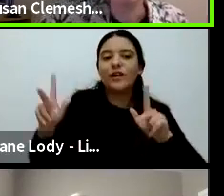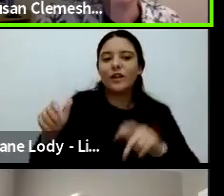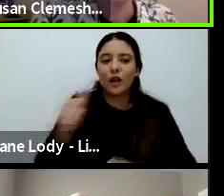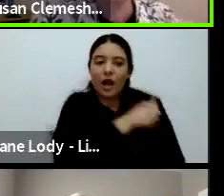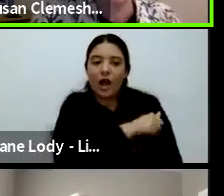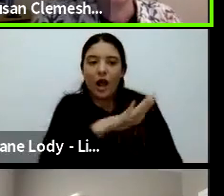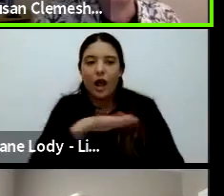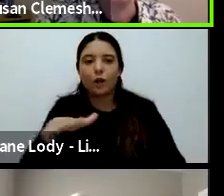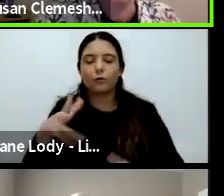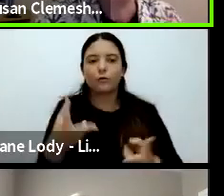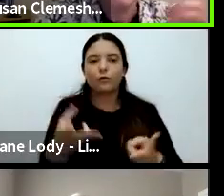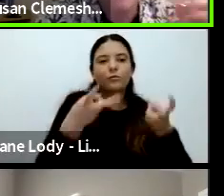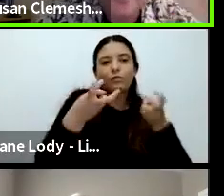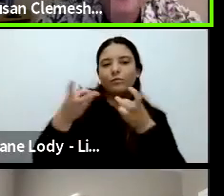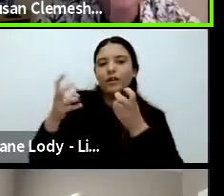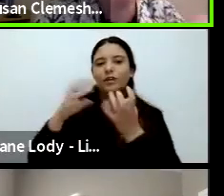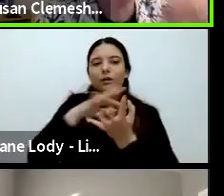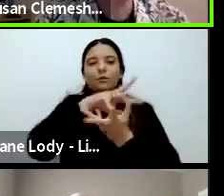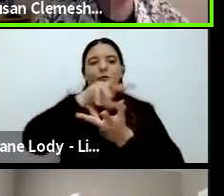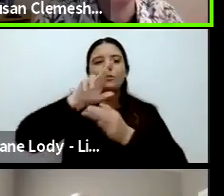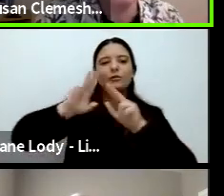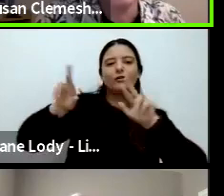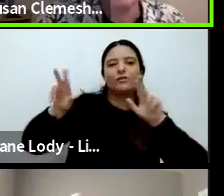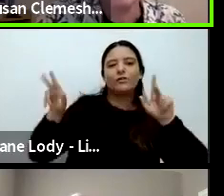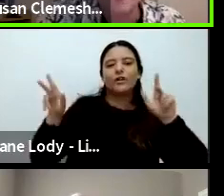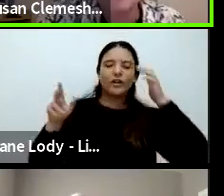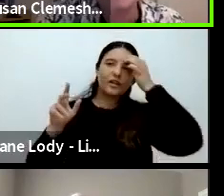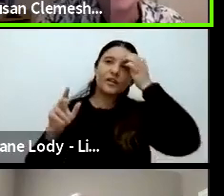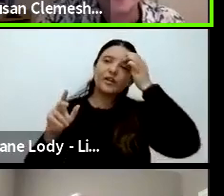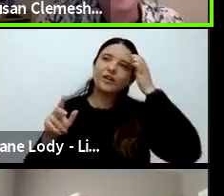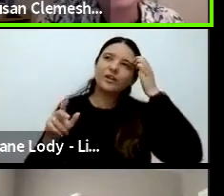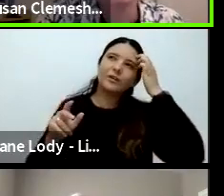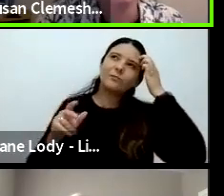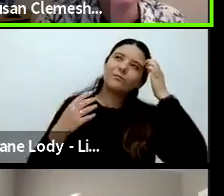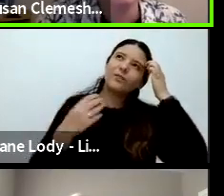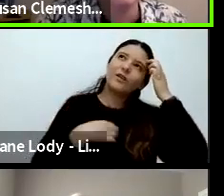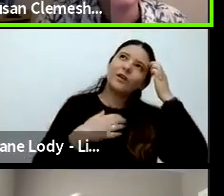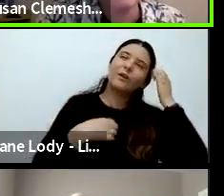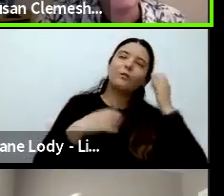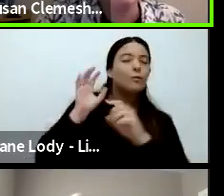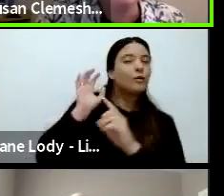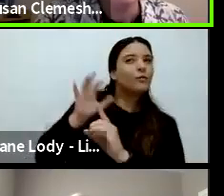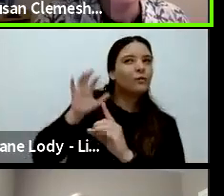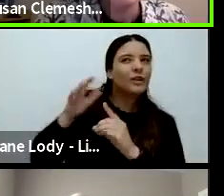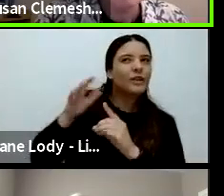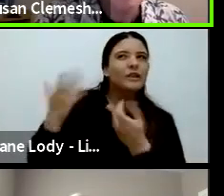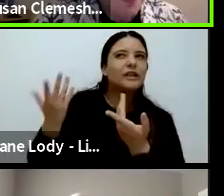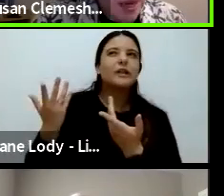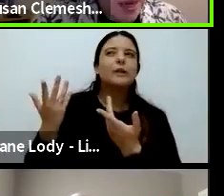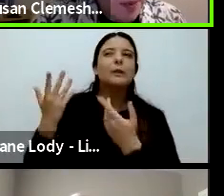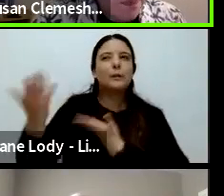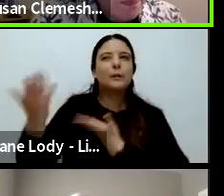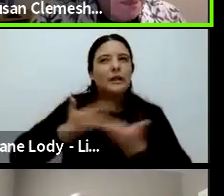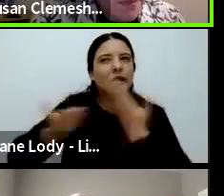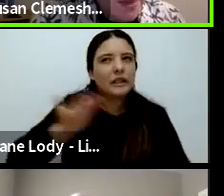Well, a little bit, you know Well, a little bit, you know, if there's a little bit of a. of me or or the of me or or the interaction we had in